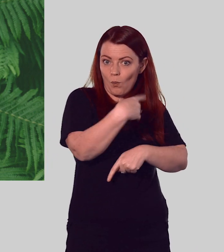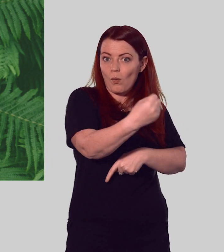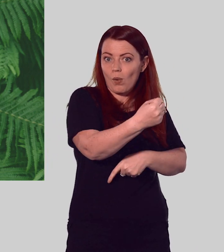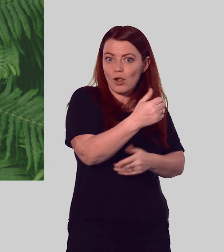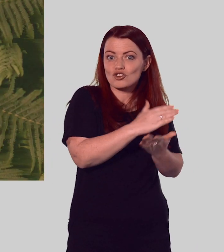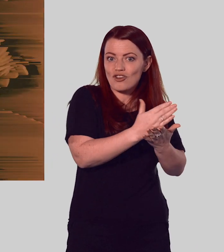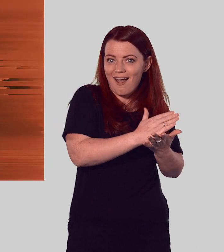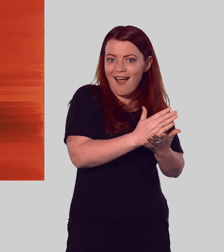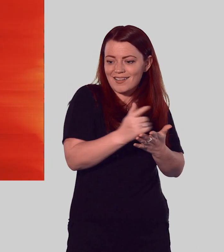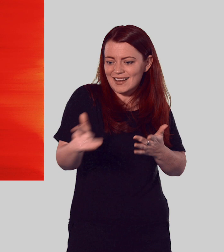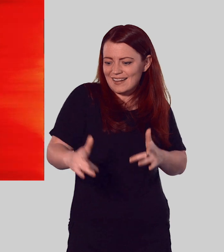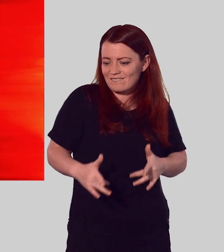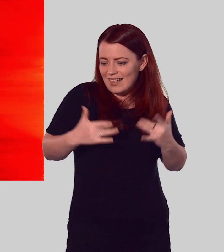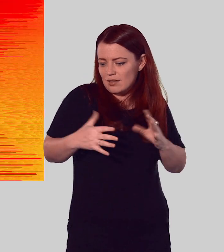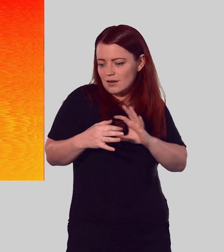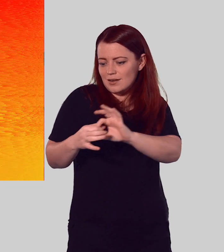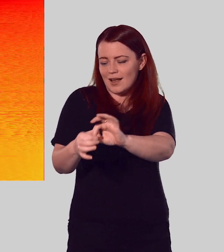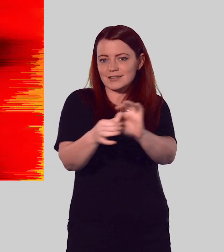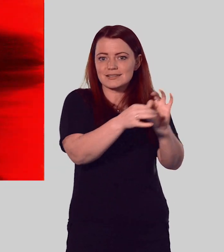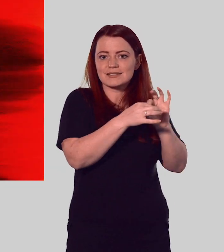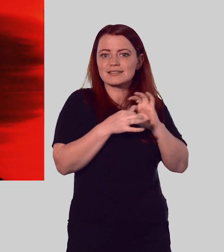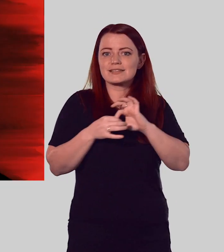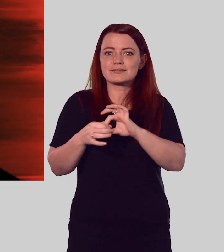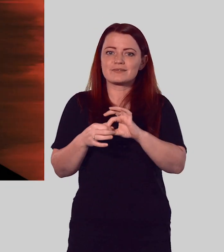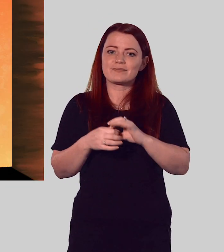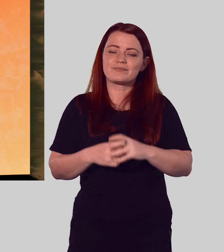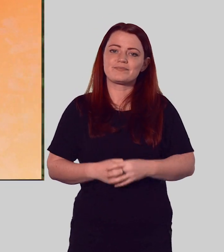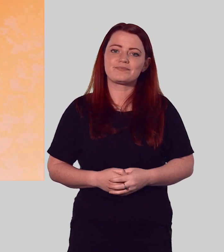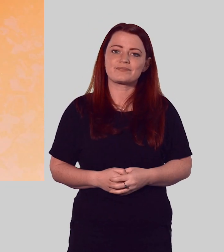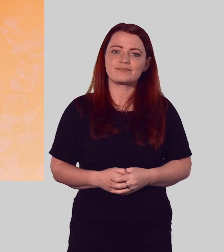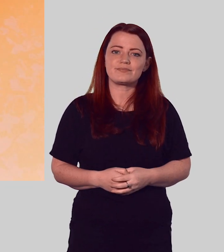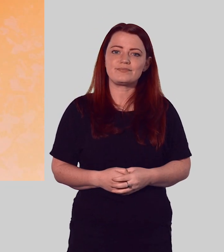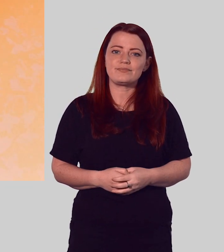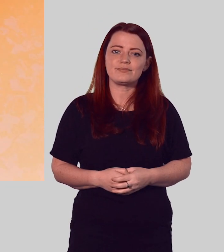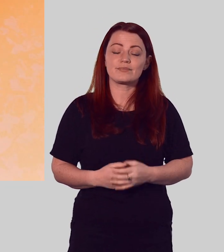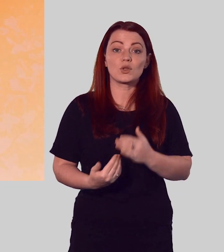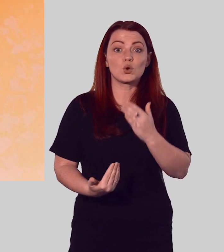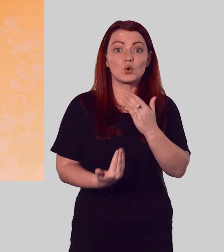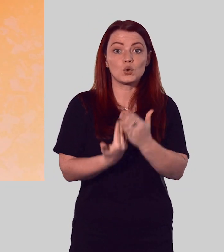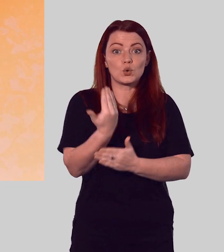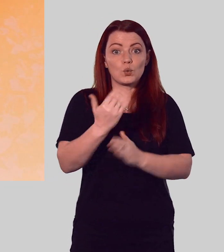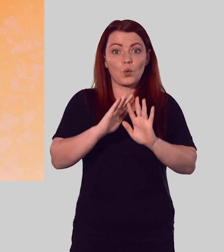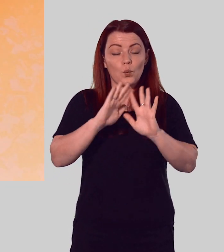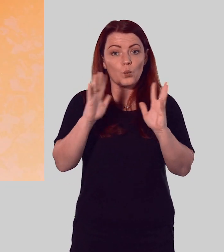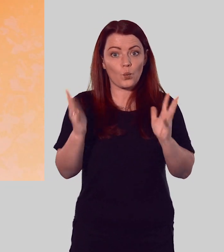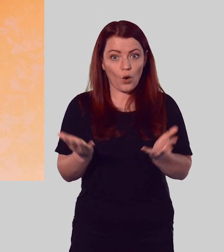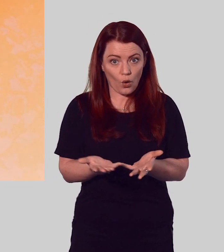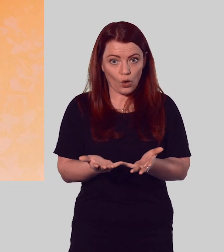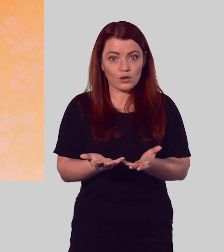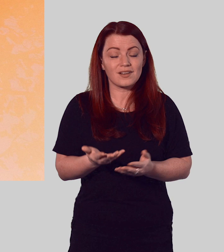that he feels connected. New World has, as you know, been